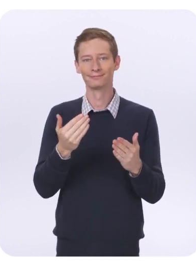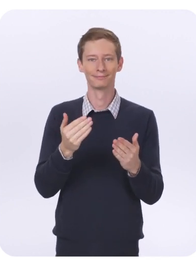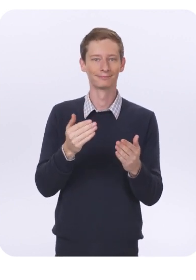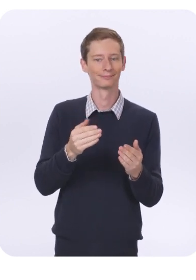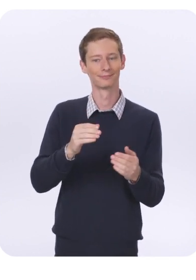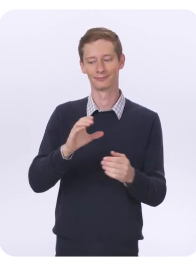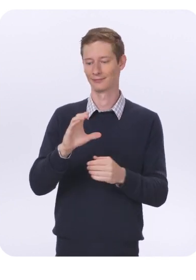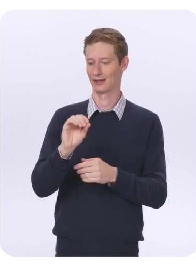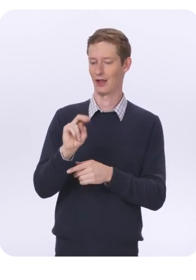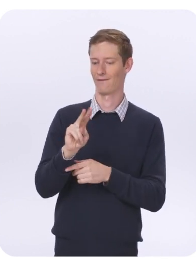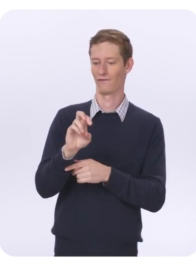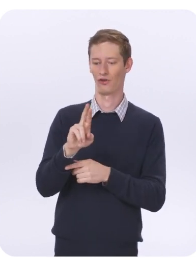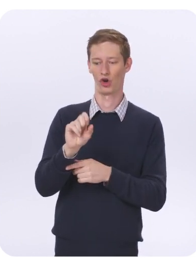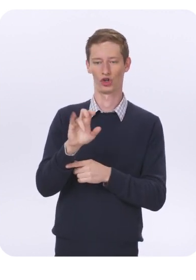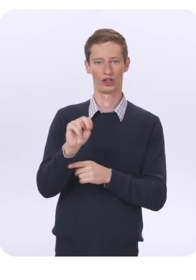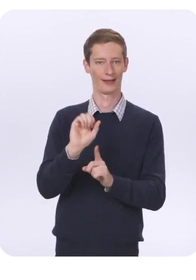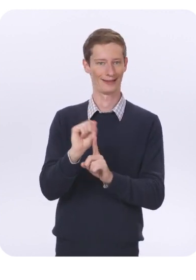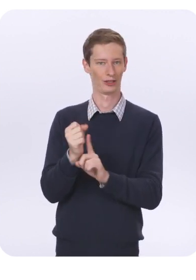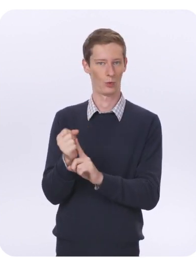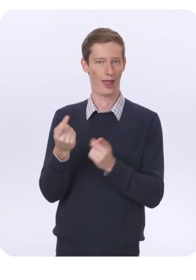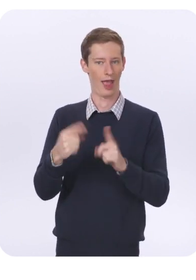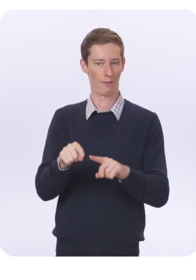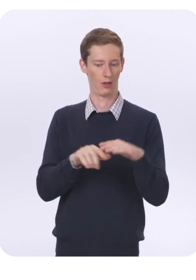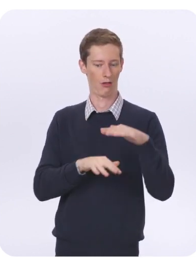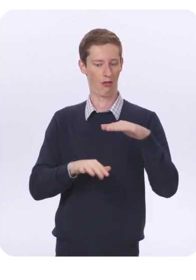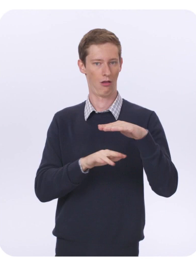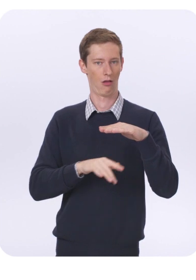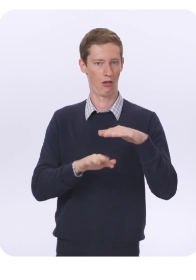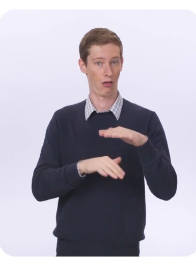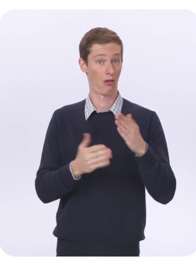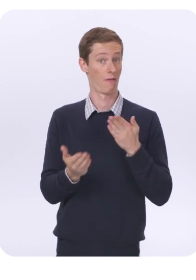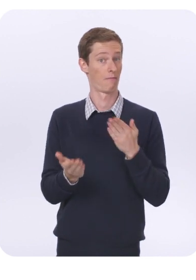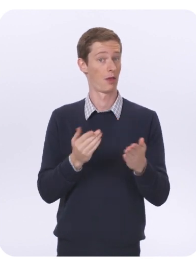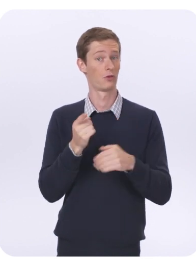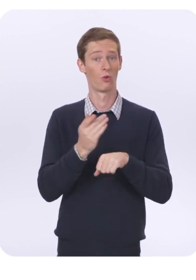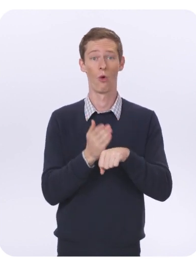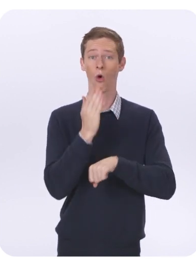Not only that, but it could be overusing registers spilling through global memory.